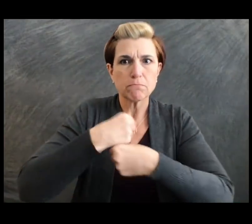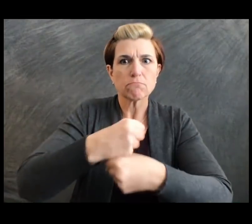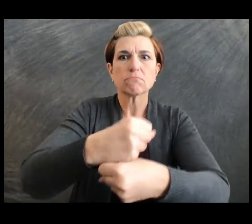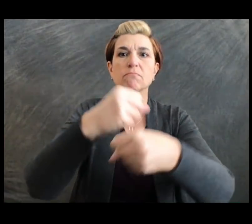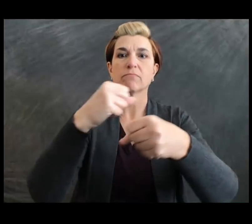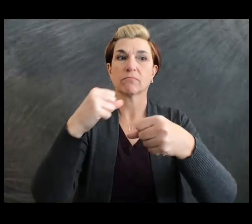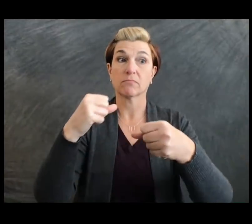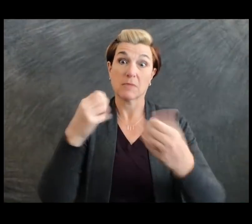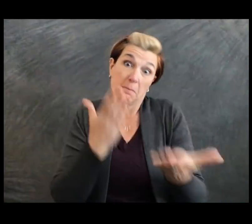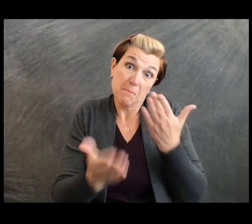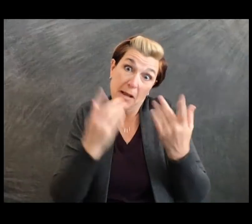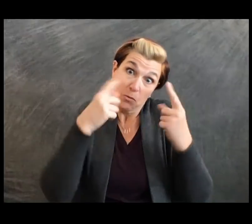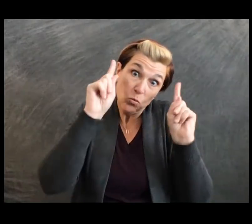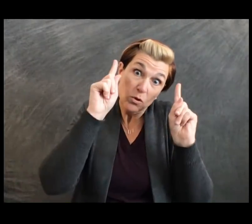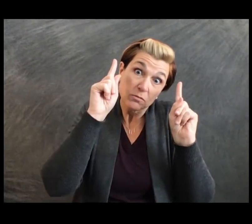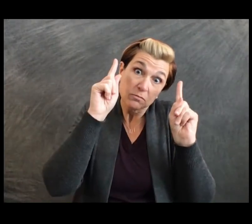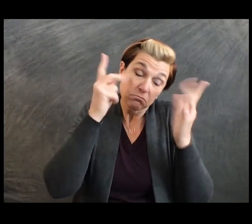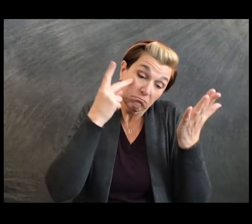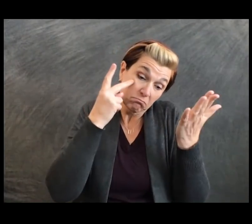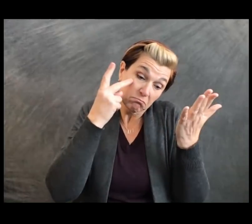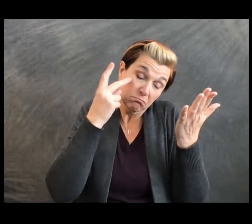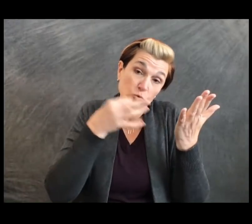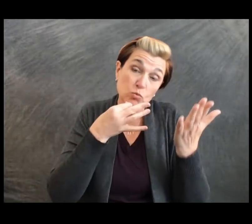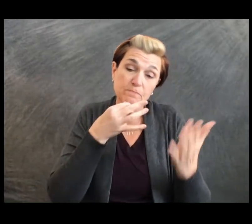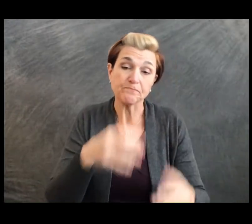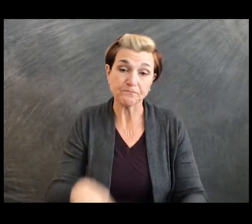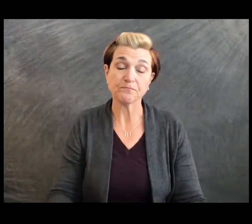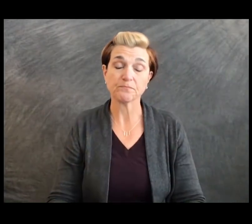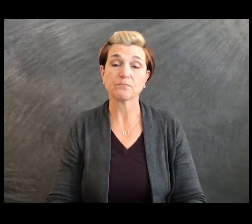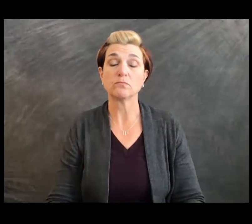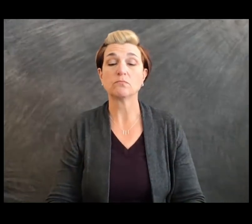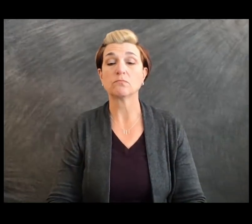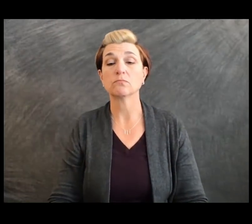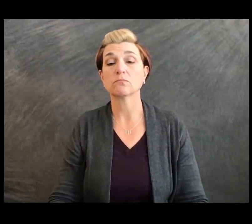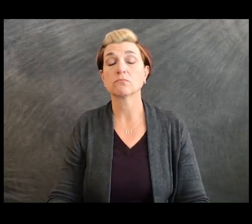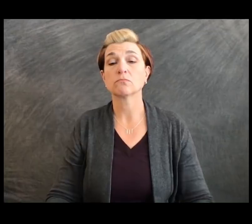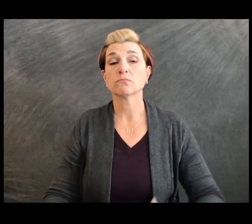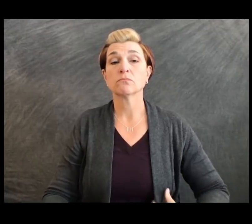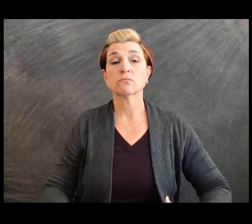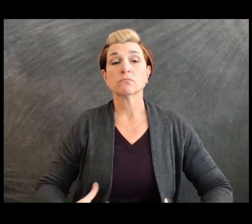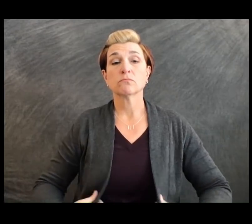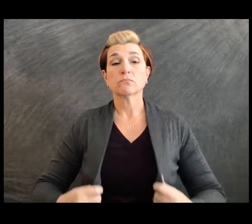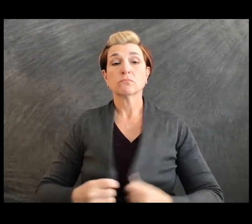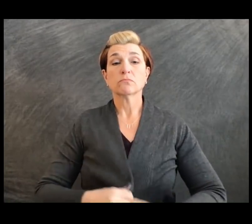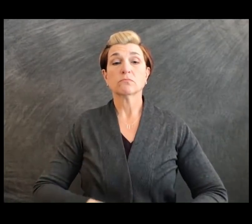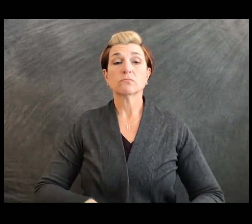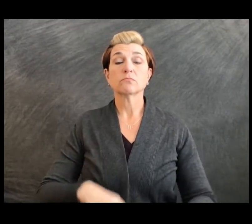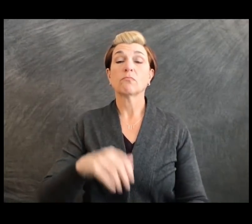out very soon and we'll take a long an example of the pair no Ricard